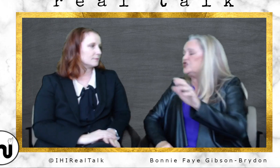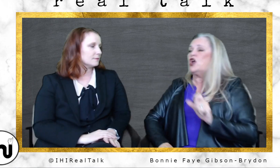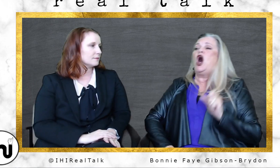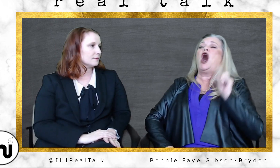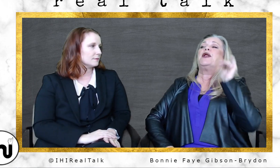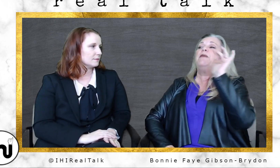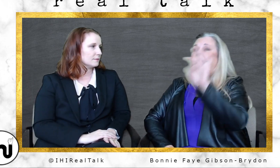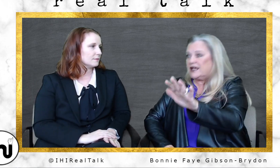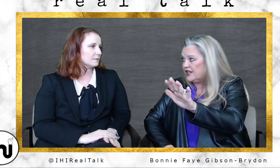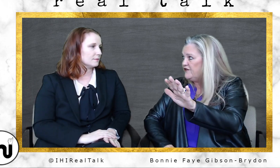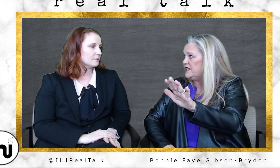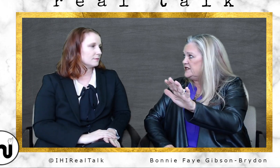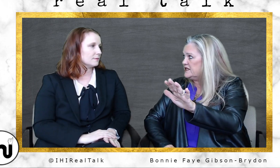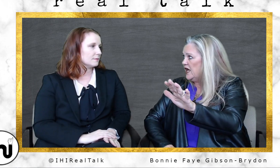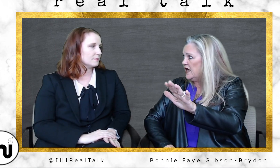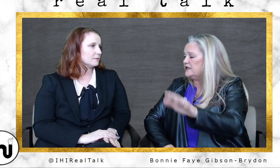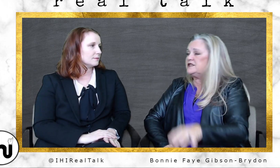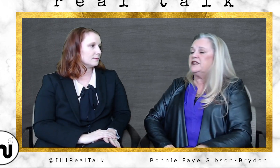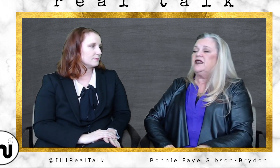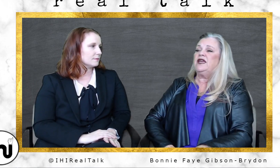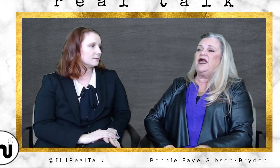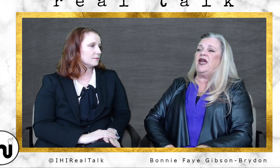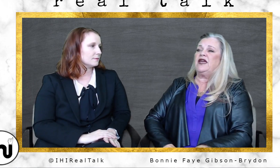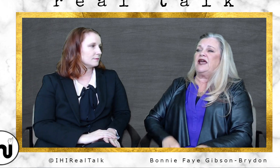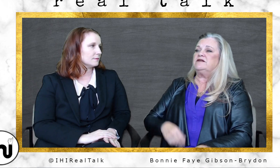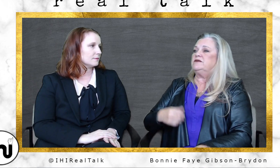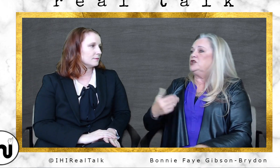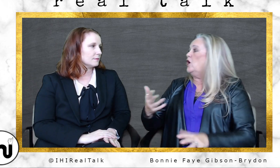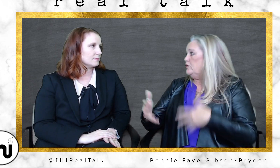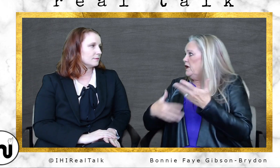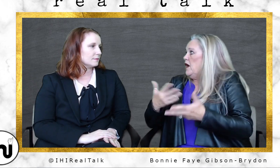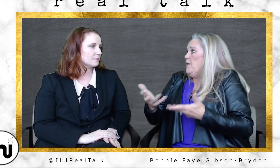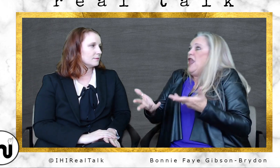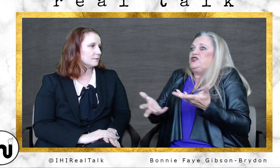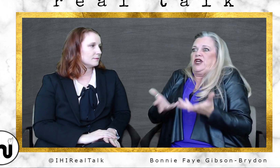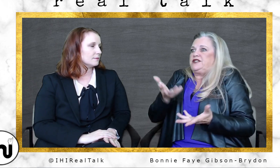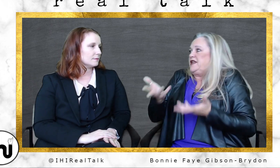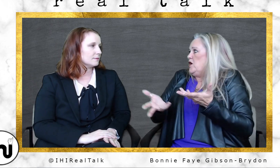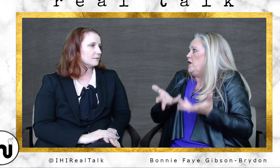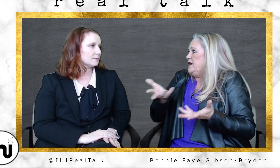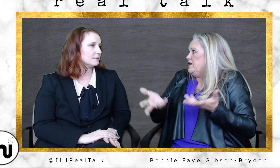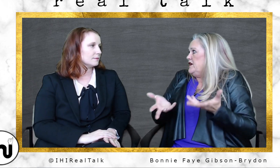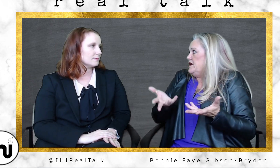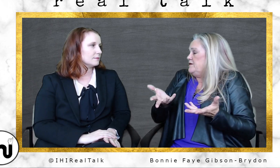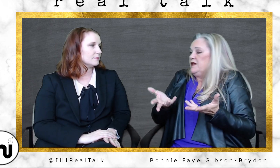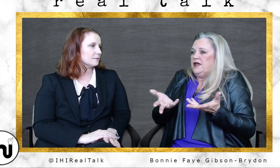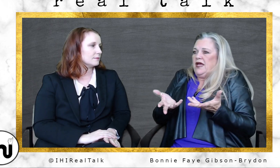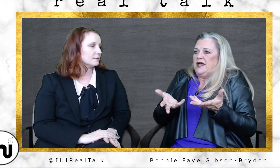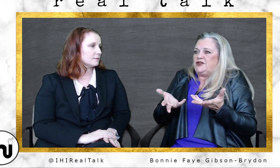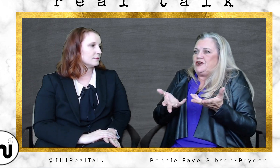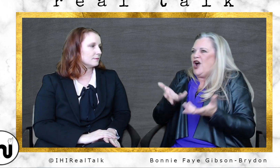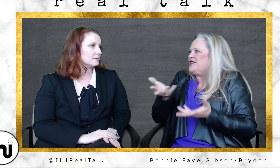automatically feed signs. And I, you know, apologize cuz I don't want to cause any